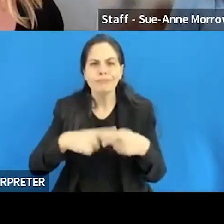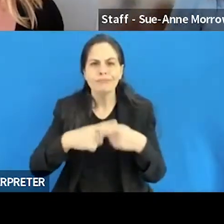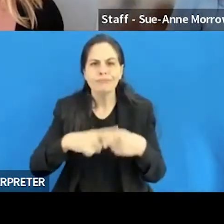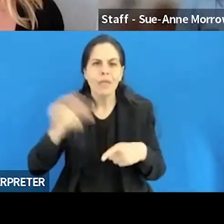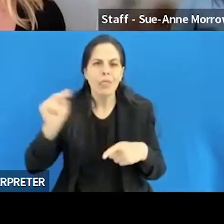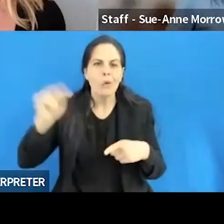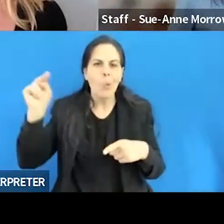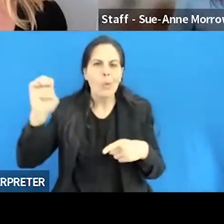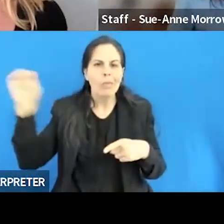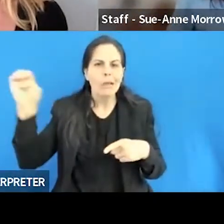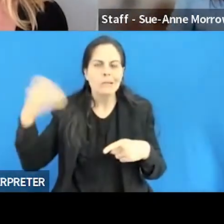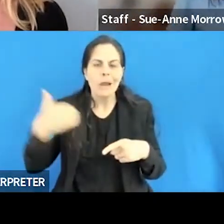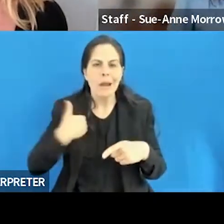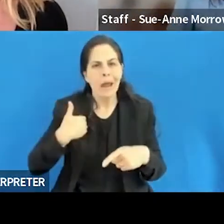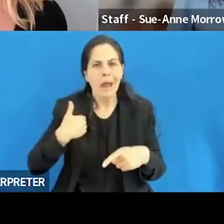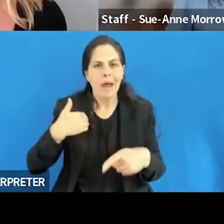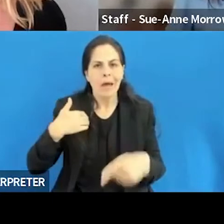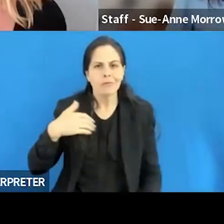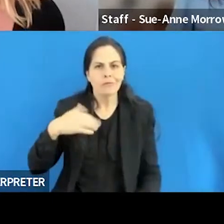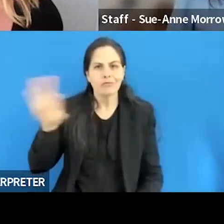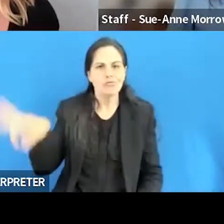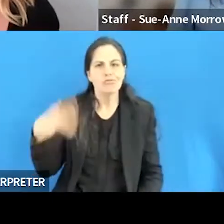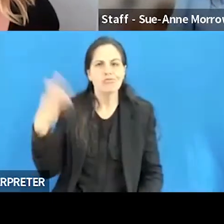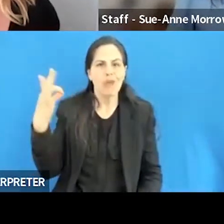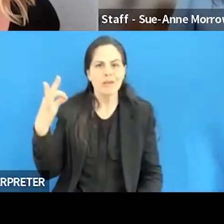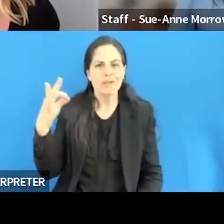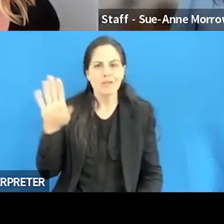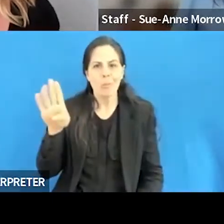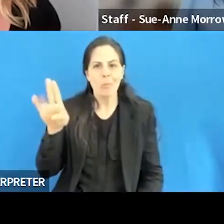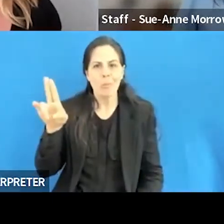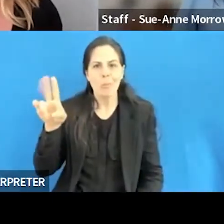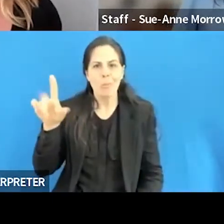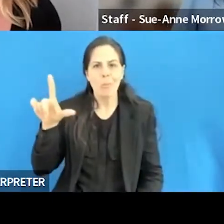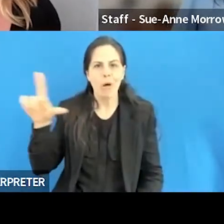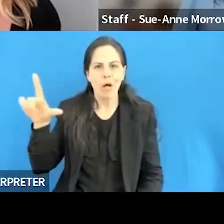you can make something that specific and you might not have the million download,